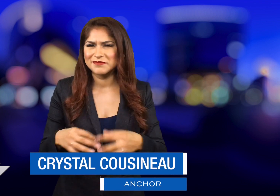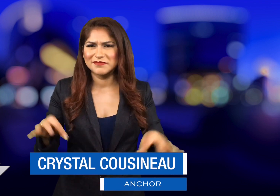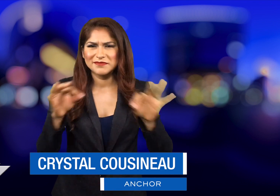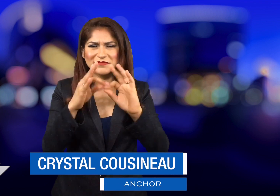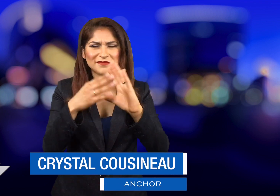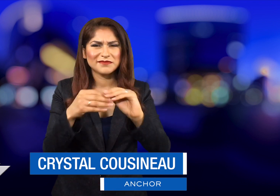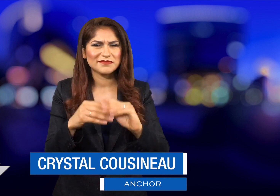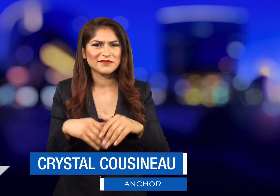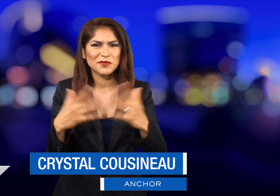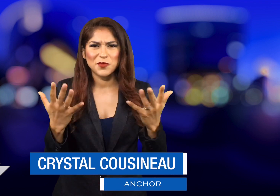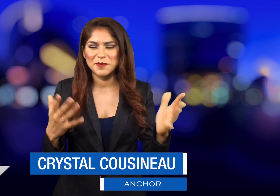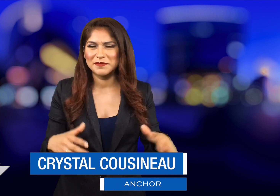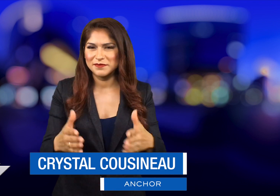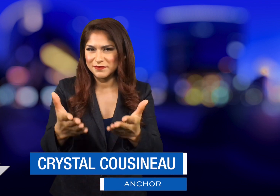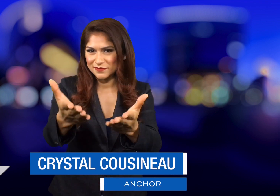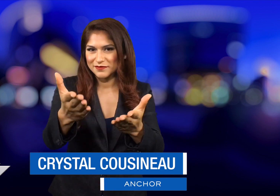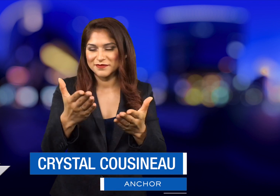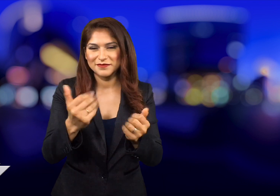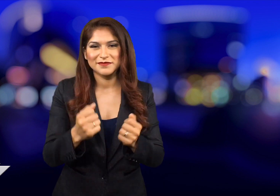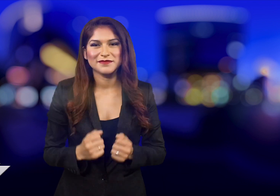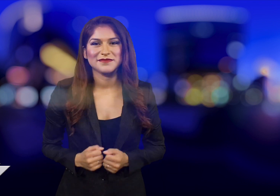Here are your top stories for today.